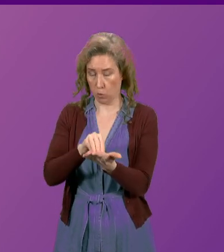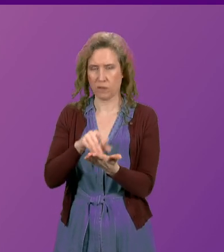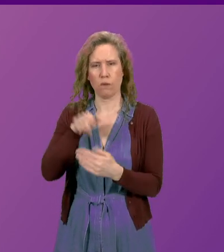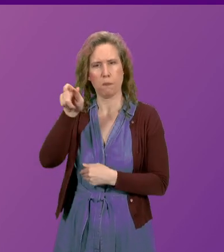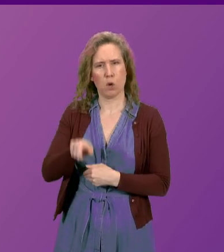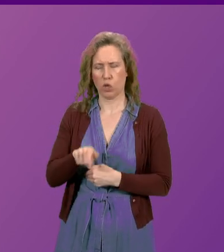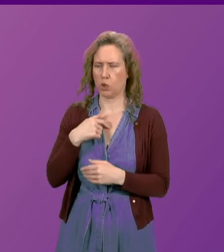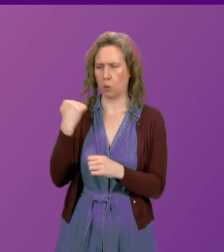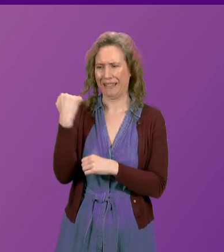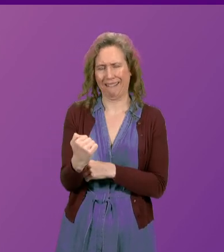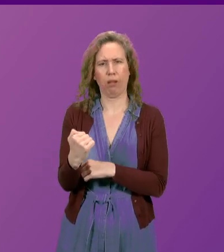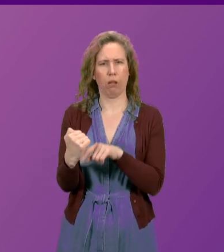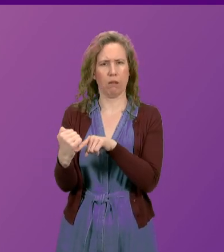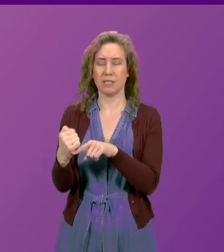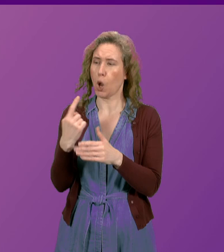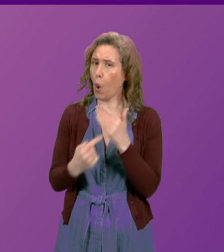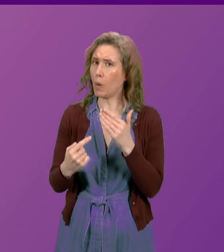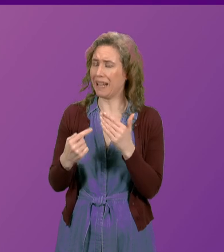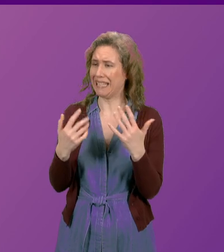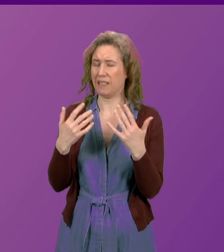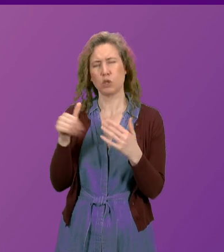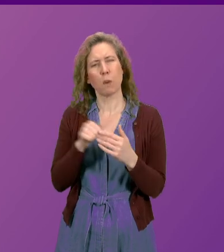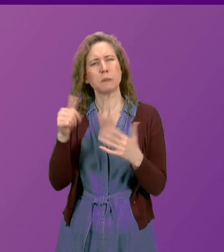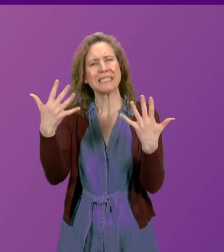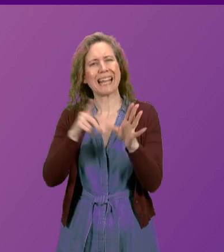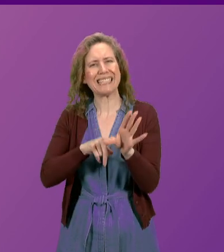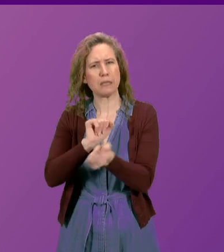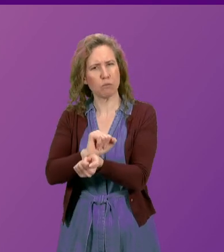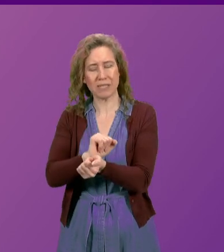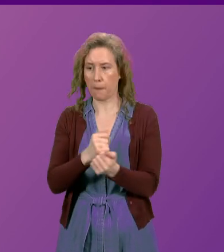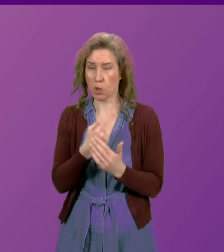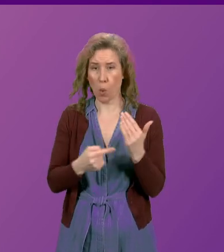from prison after serving only half her ten-year sentence ... Her case will now be considered by